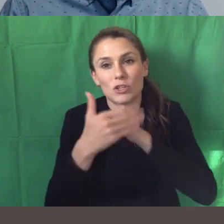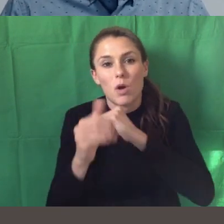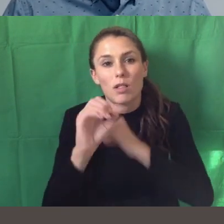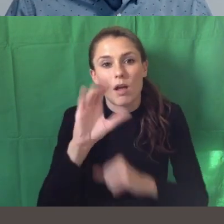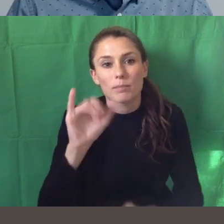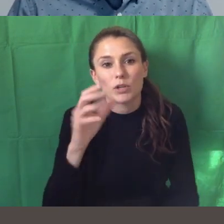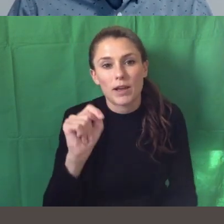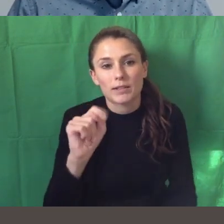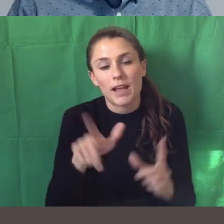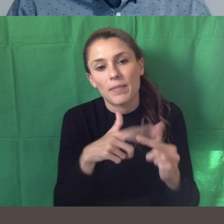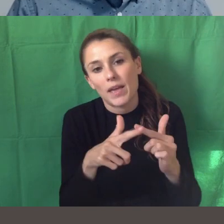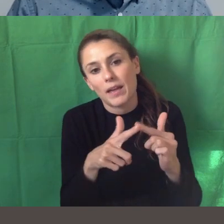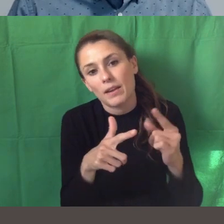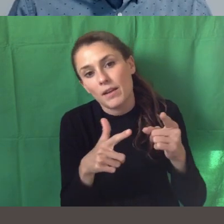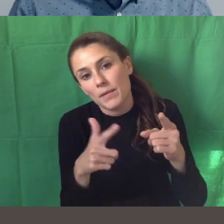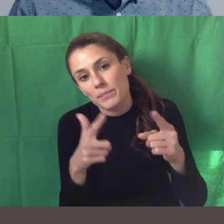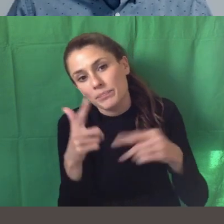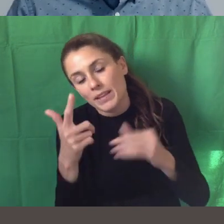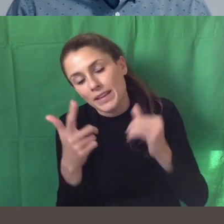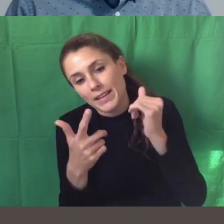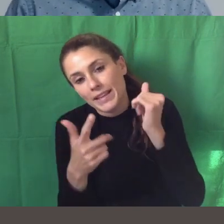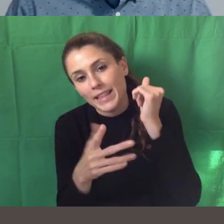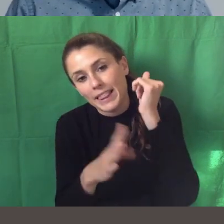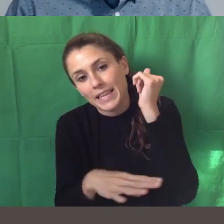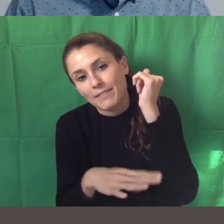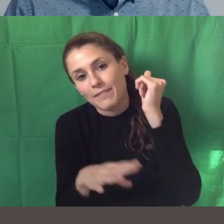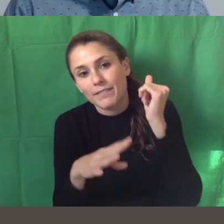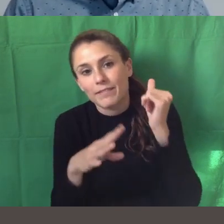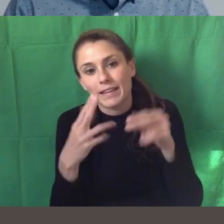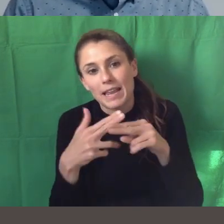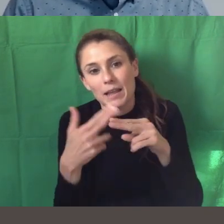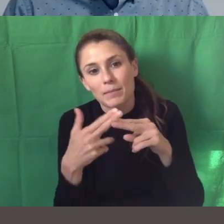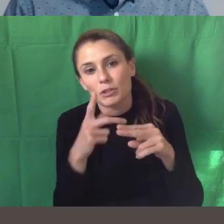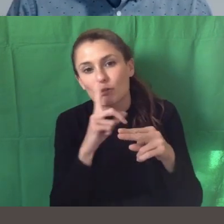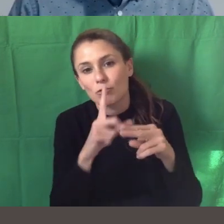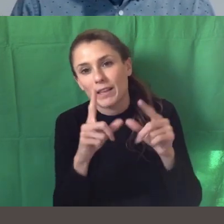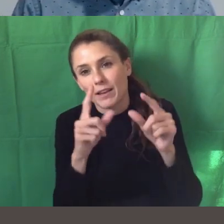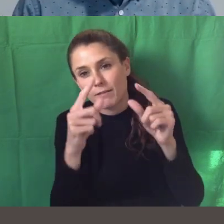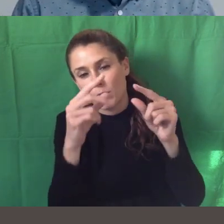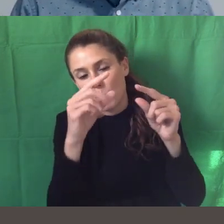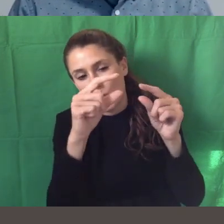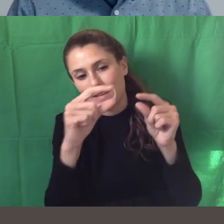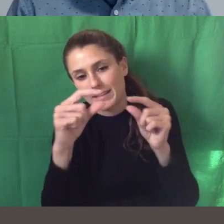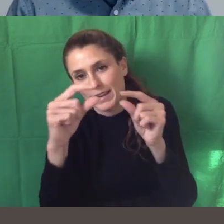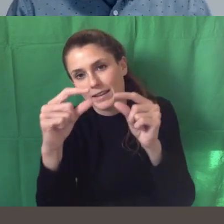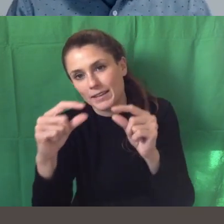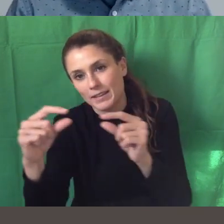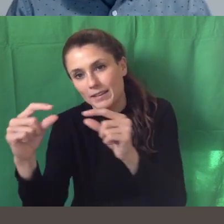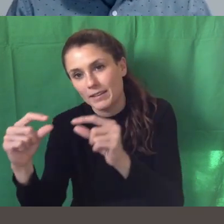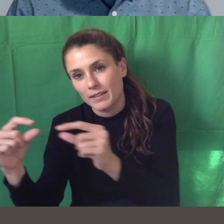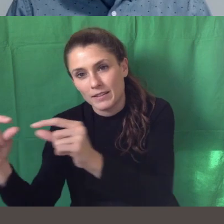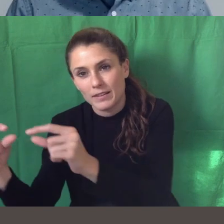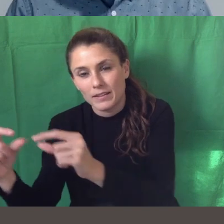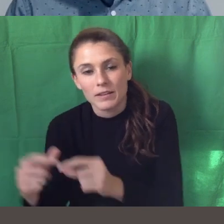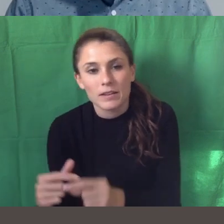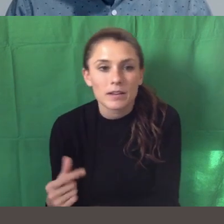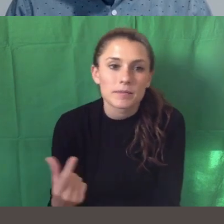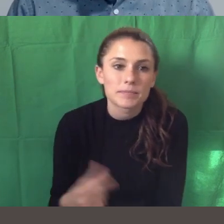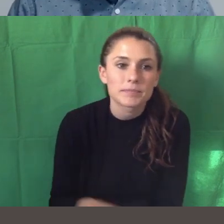and our leaf nodes of names are kind of the more indented objects.